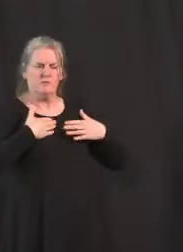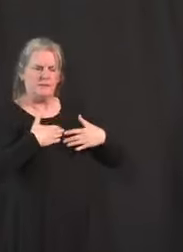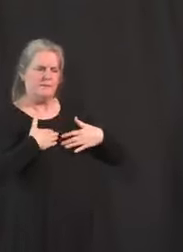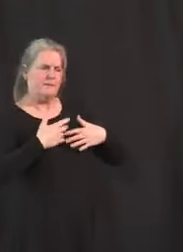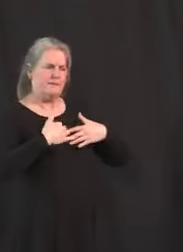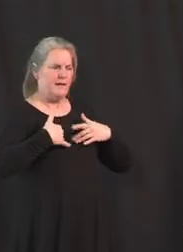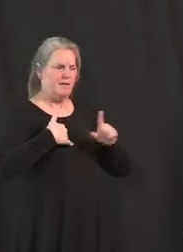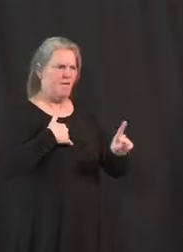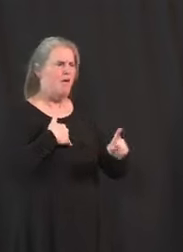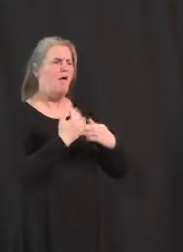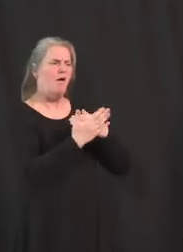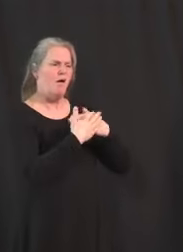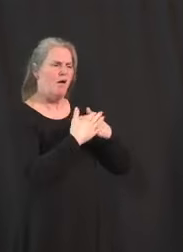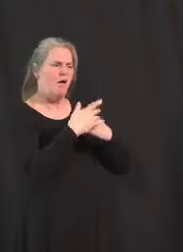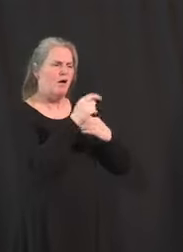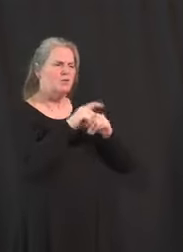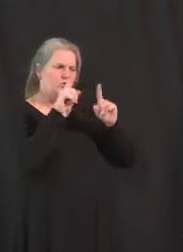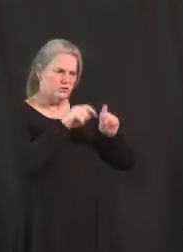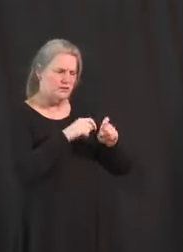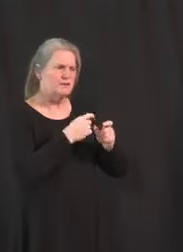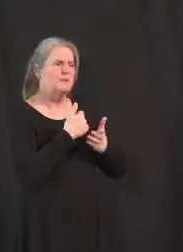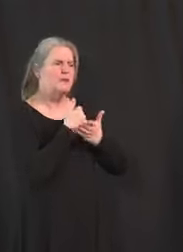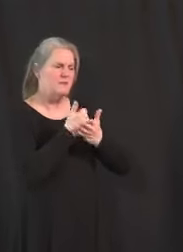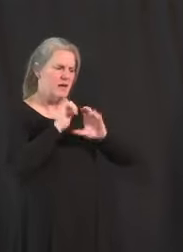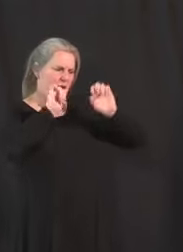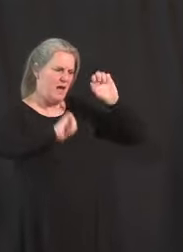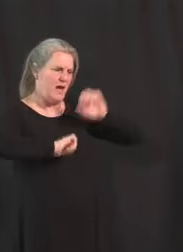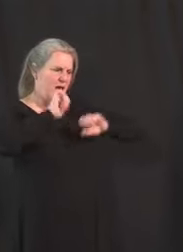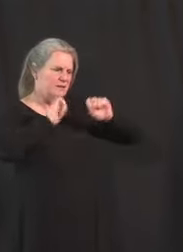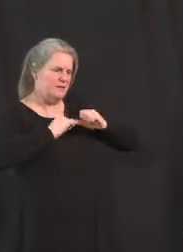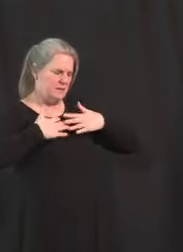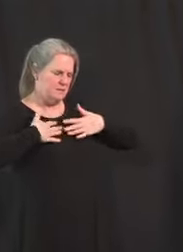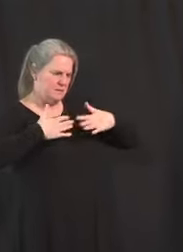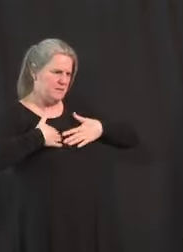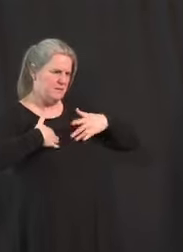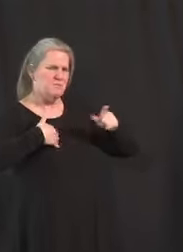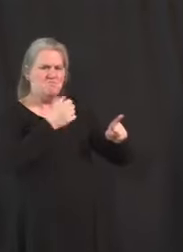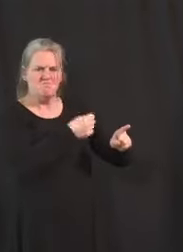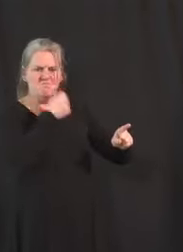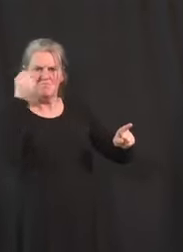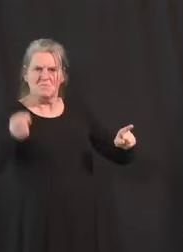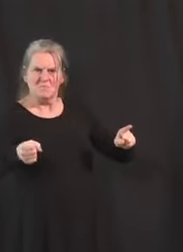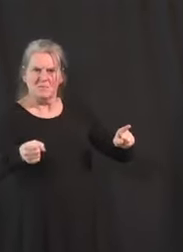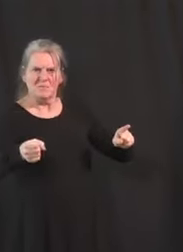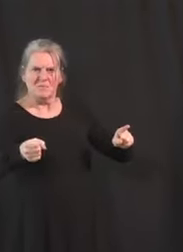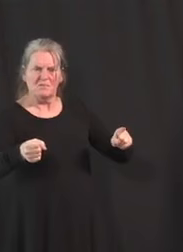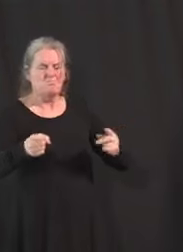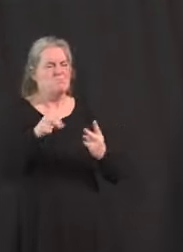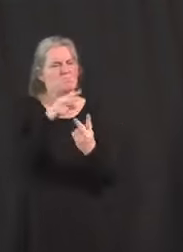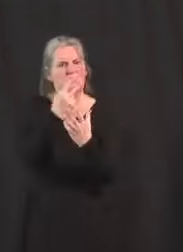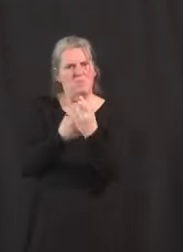THAT THEY SHOULD GET SOME MEDICAL ASSESSMENT. BUT I THINK IT JUST REFLECTS THAT WE'RE KIND OF AT A QUIET